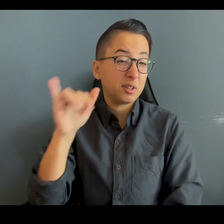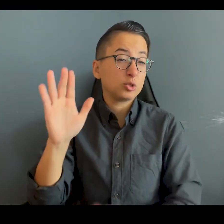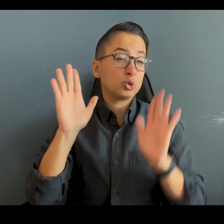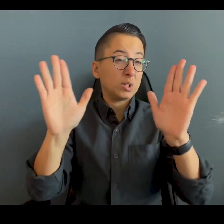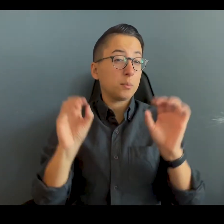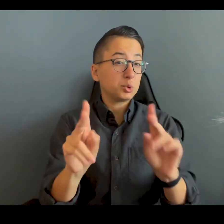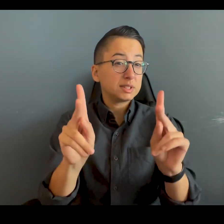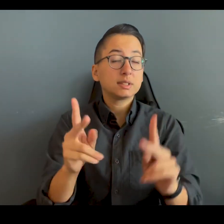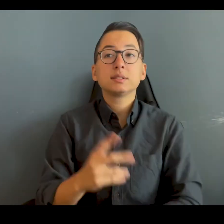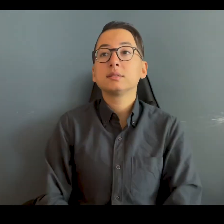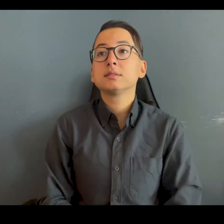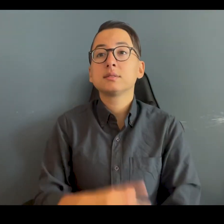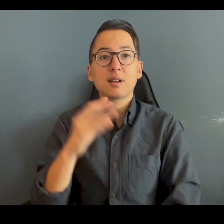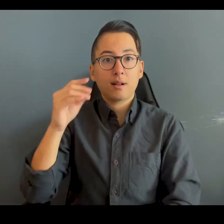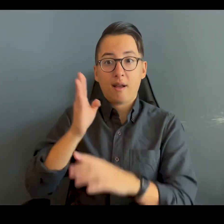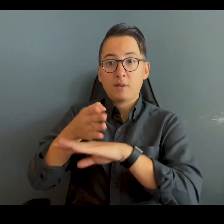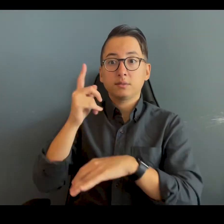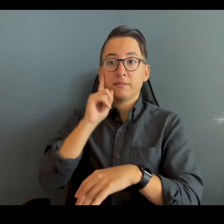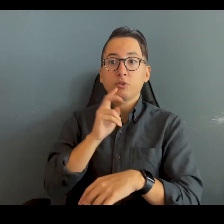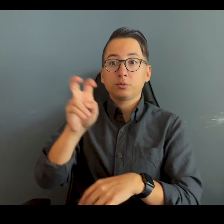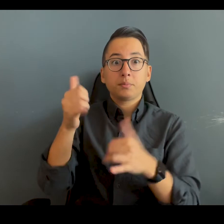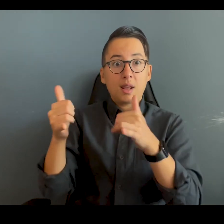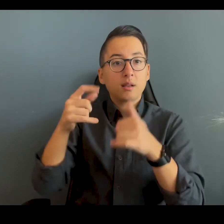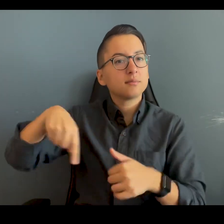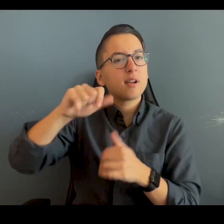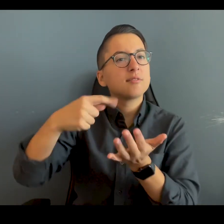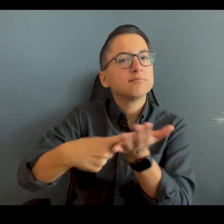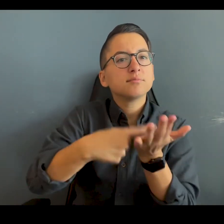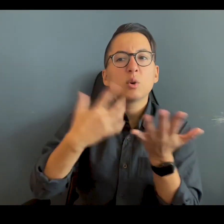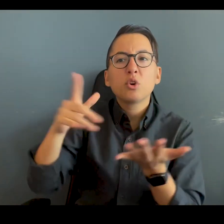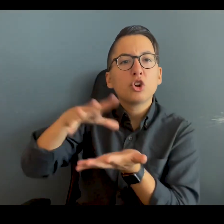After playing Deafverse, grab the opportunity to lead discussions on what they learned from